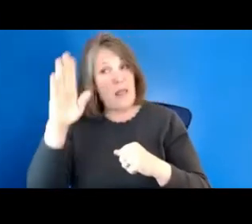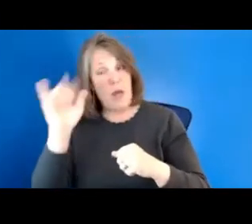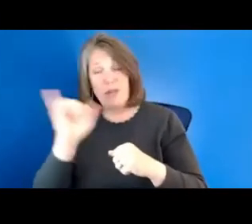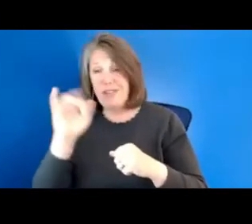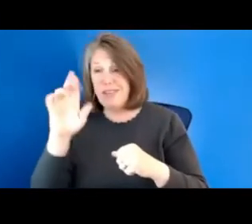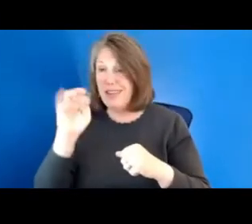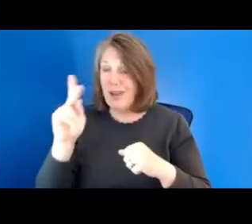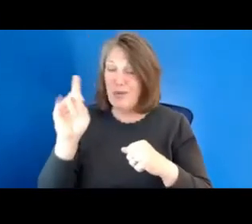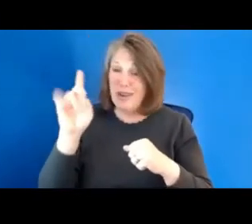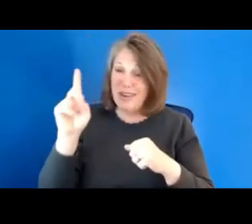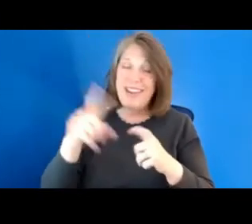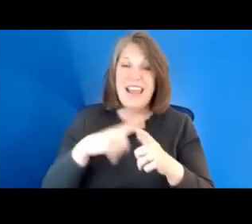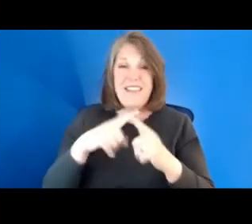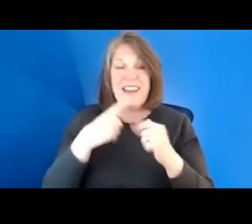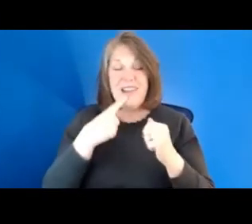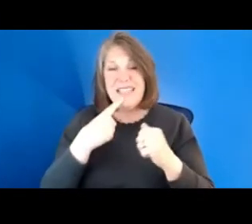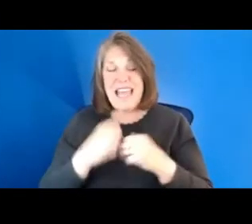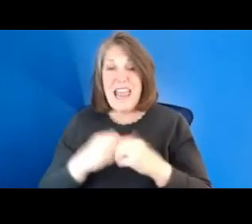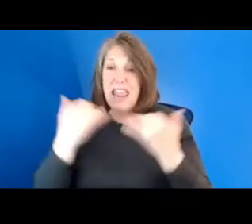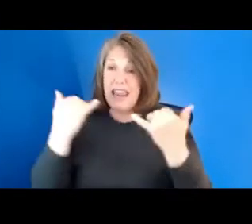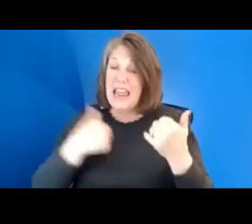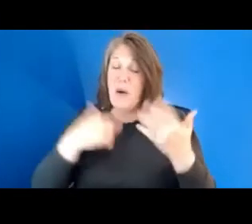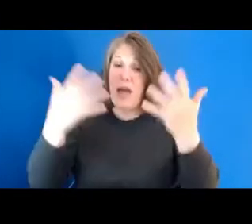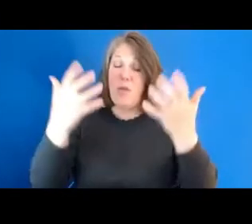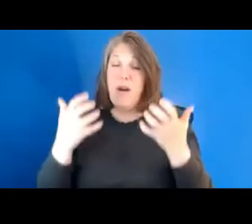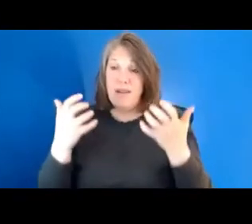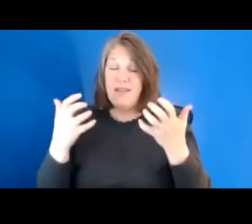17:22:33 and he would say now I would like to also